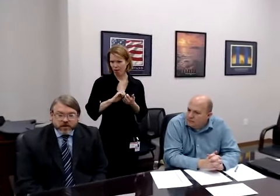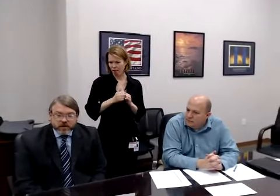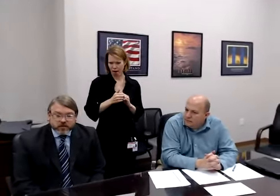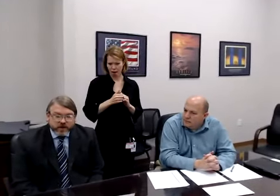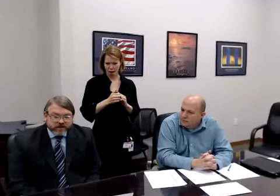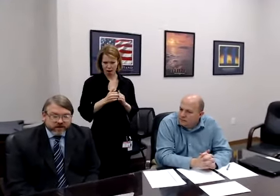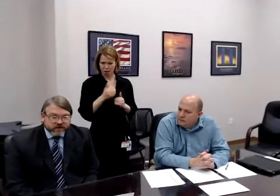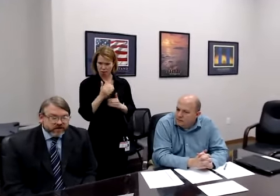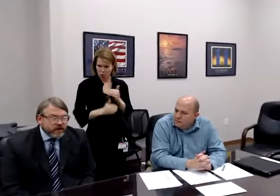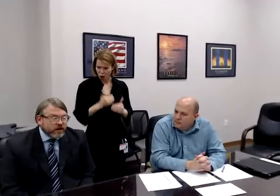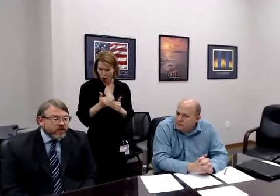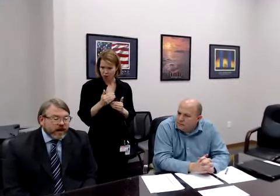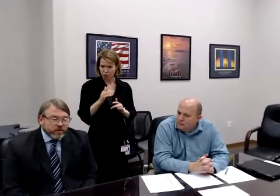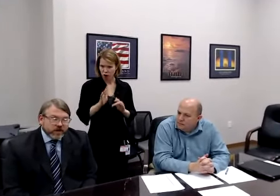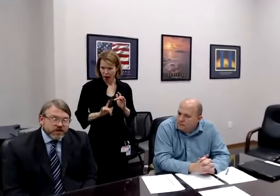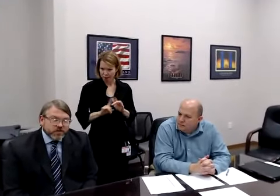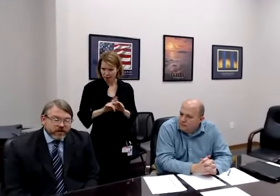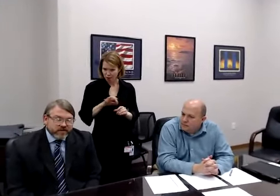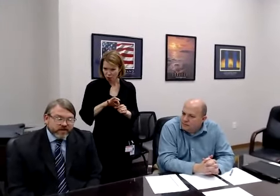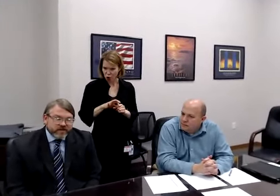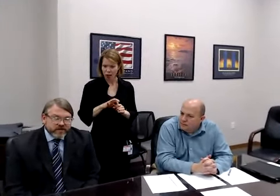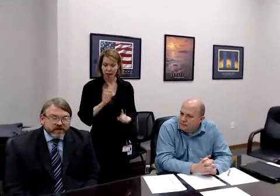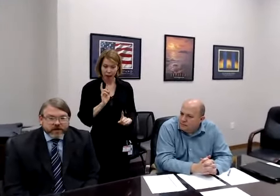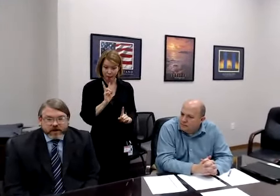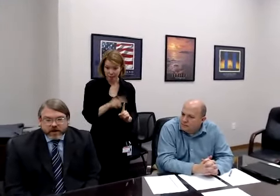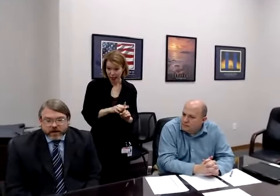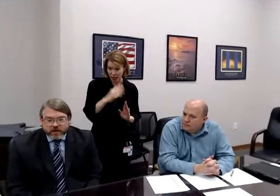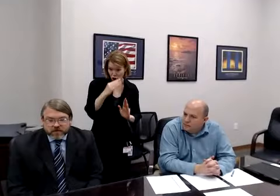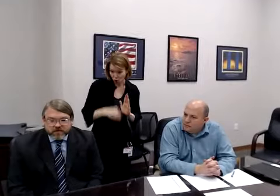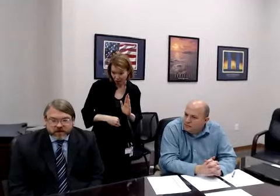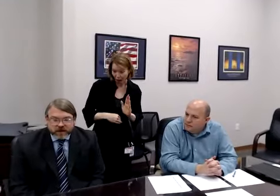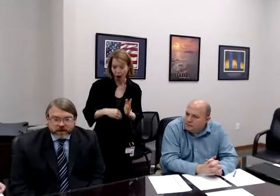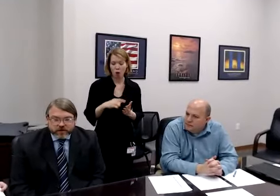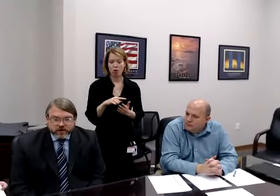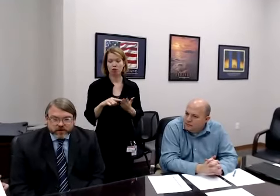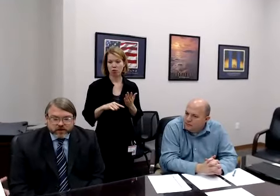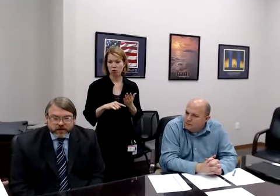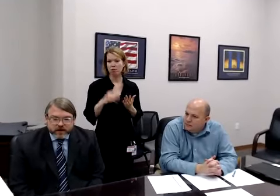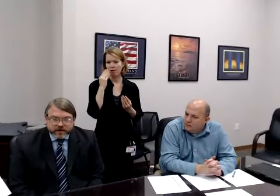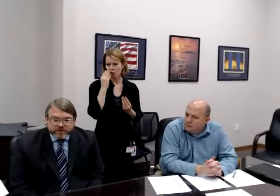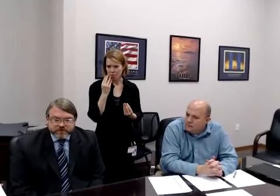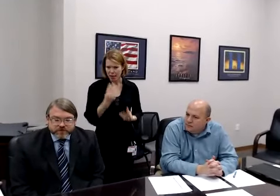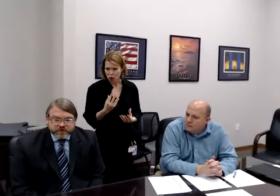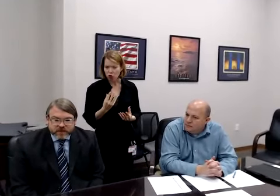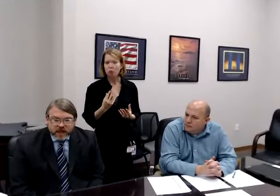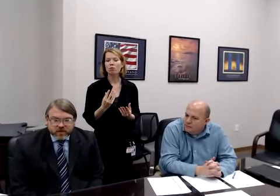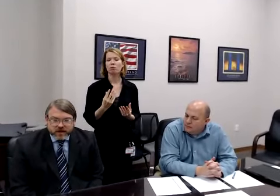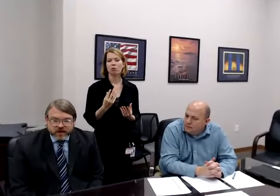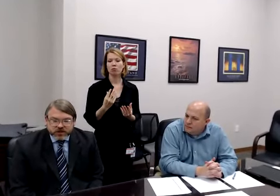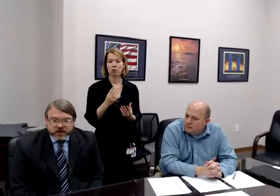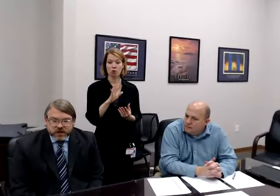marking process, the application process, filling out your application.